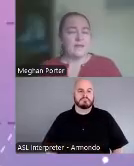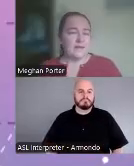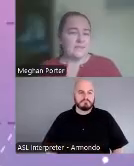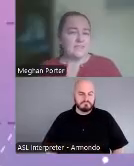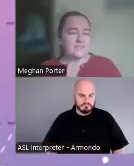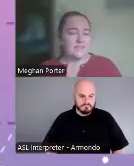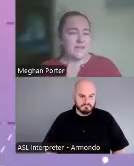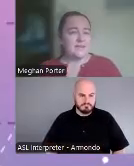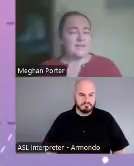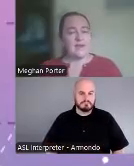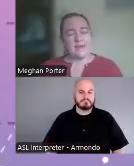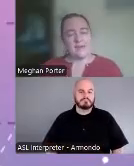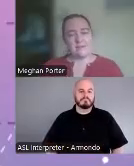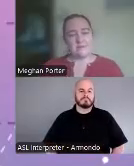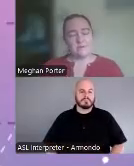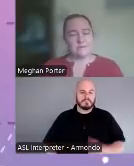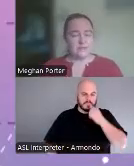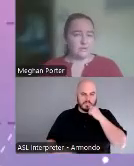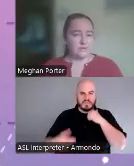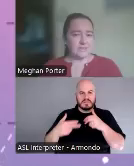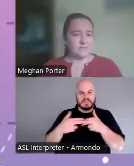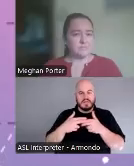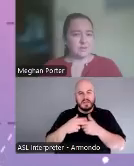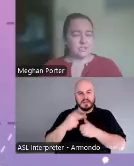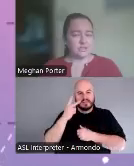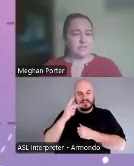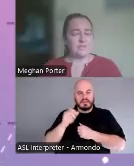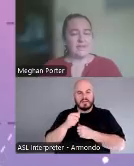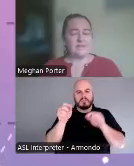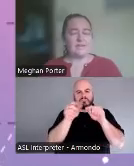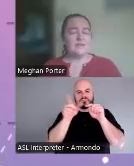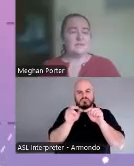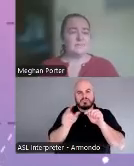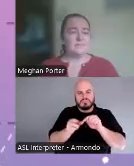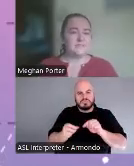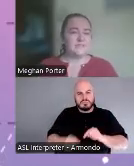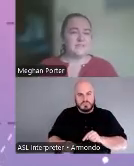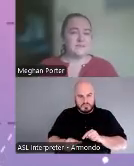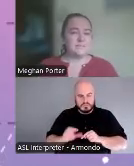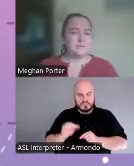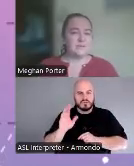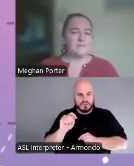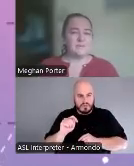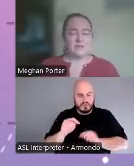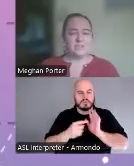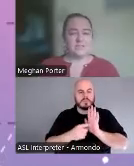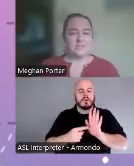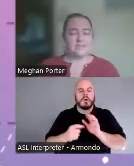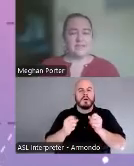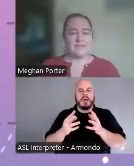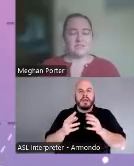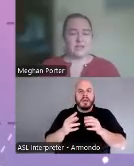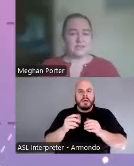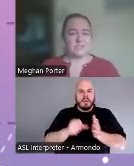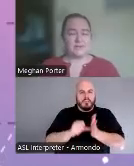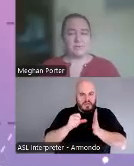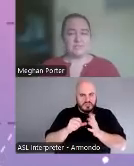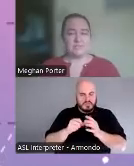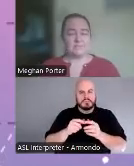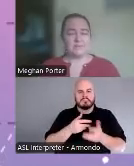On this slide, I have another horizontal bar chart that represents the number of impressions and interactions by post type.